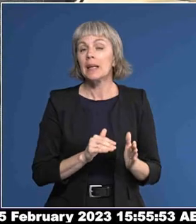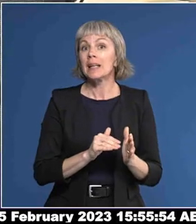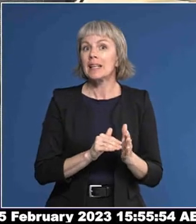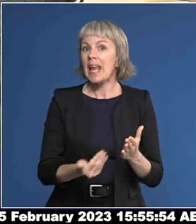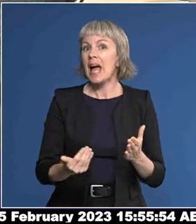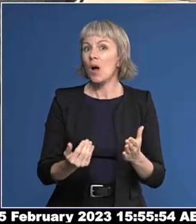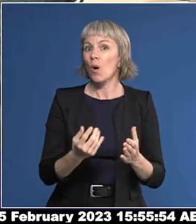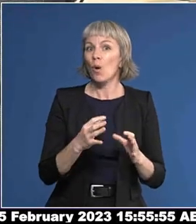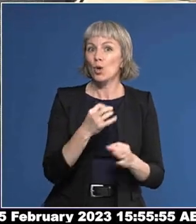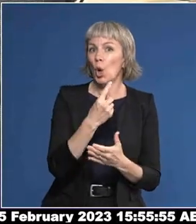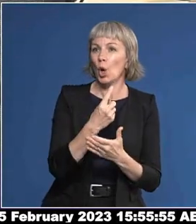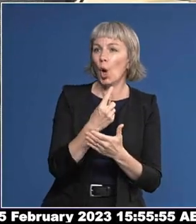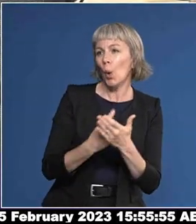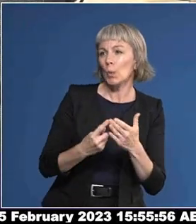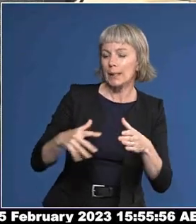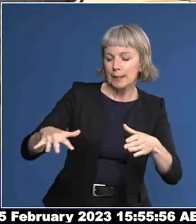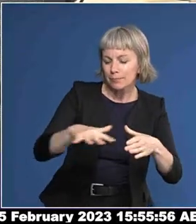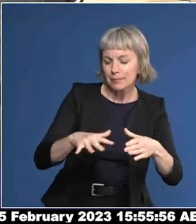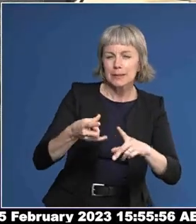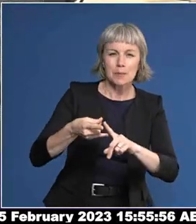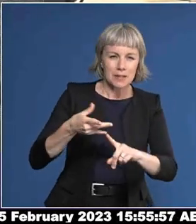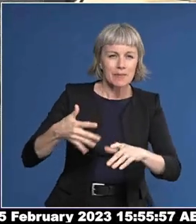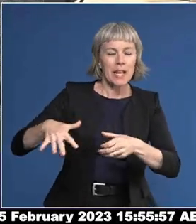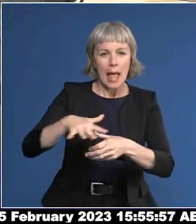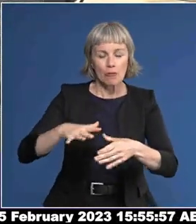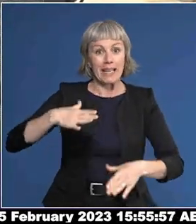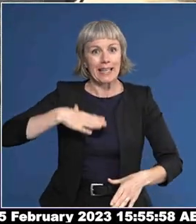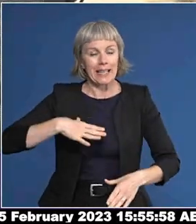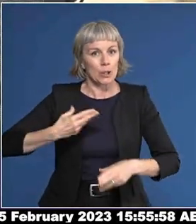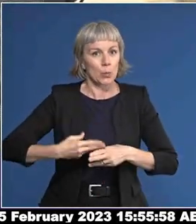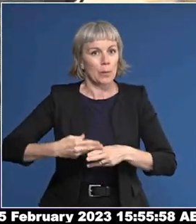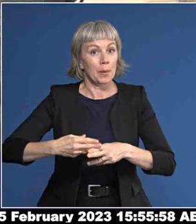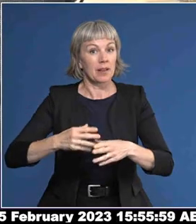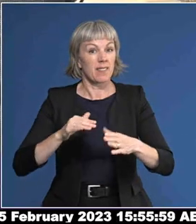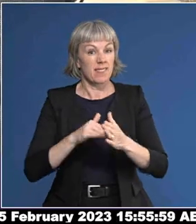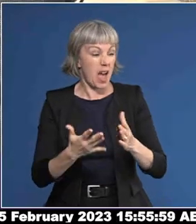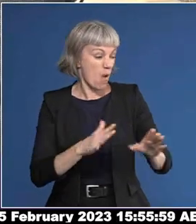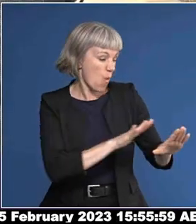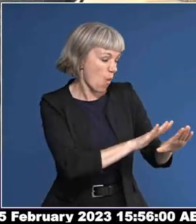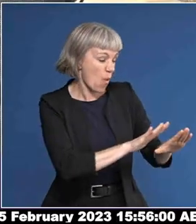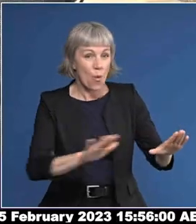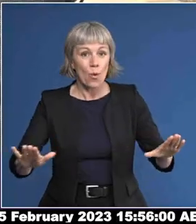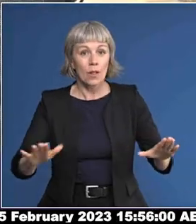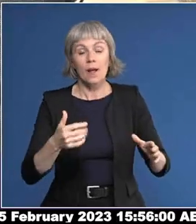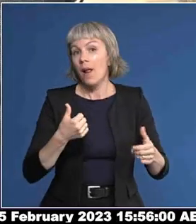sort of traditional areas of need into even back-of-house workforce, like finance teams and HR teams and quality teams.